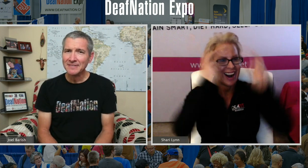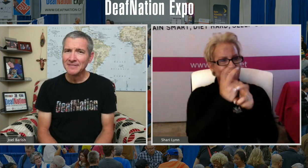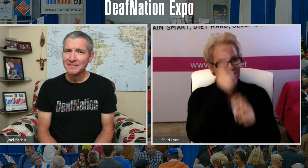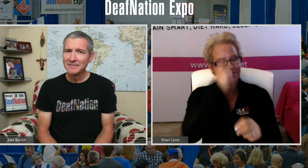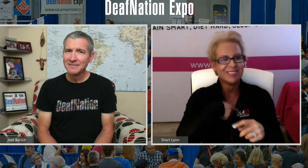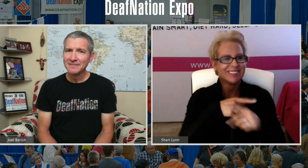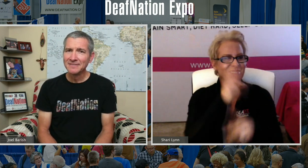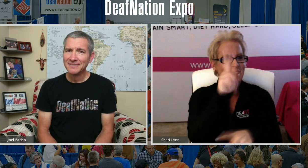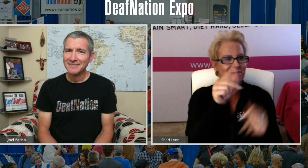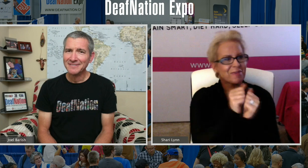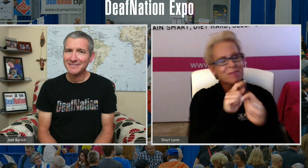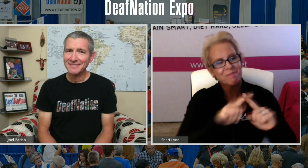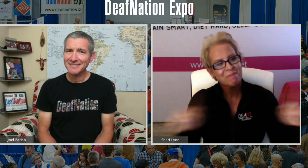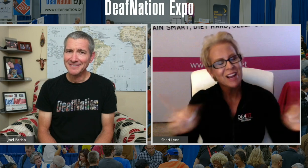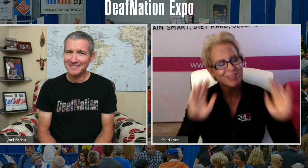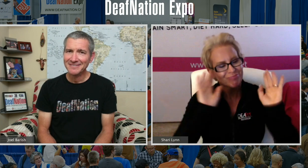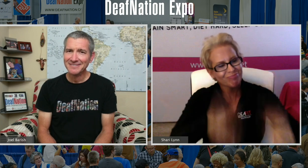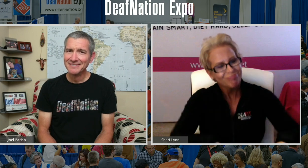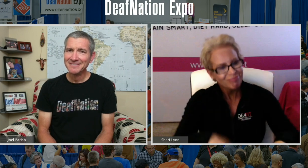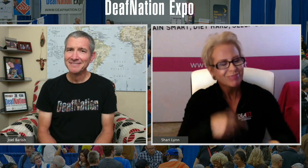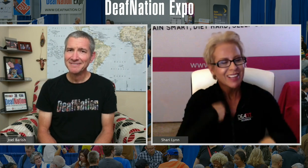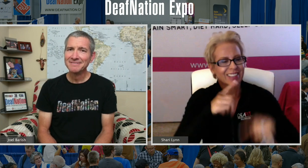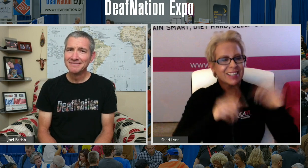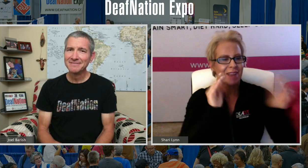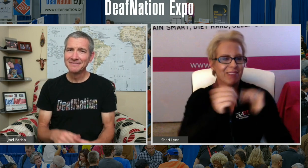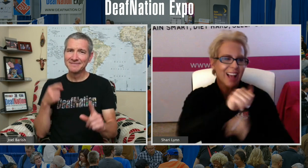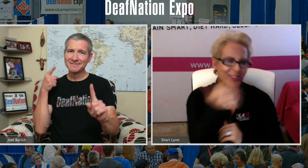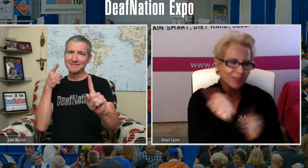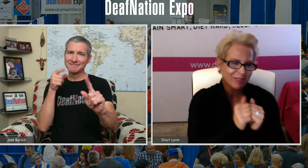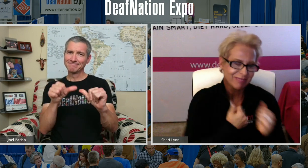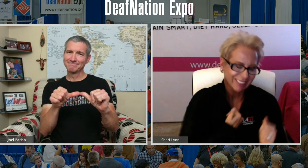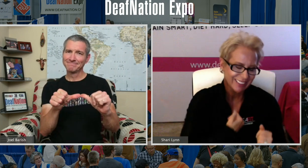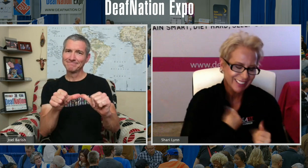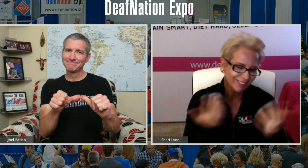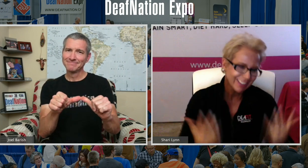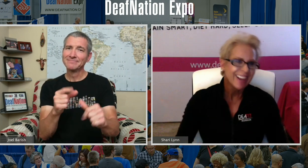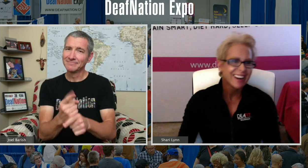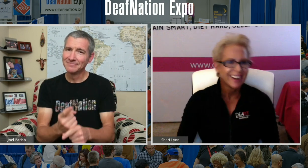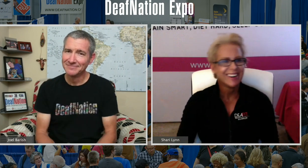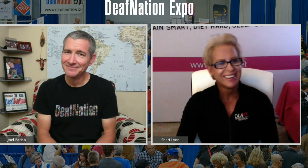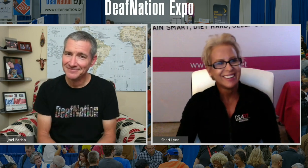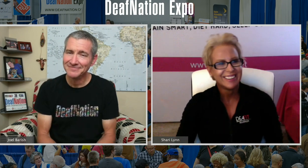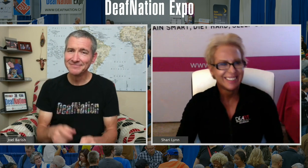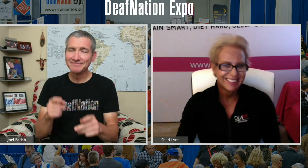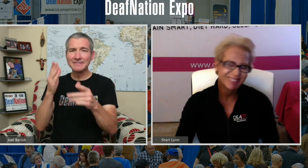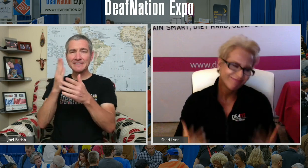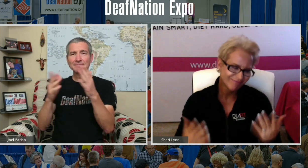It’s hard for me to keep up with, but I can’t compare myself to others. Right.